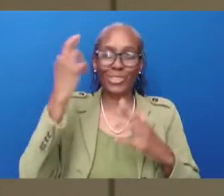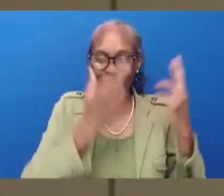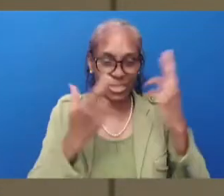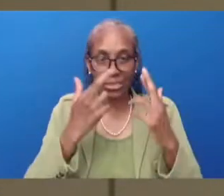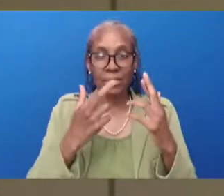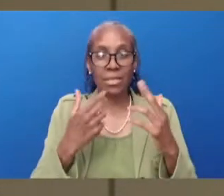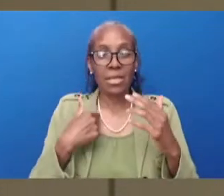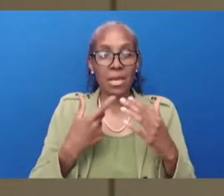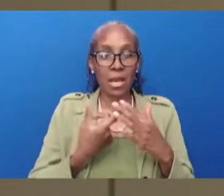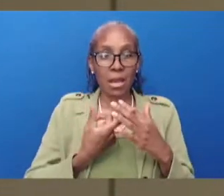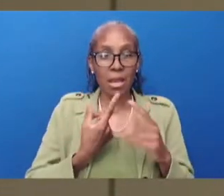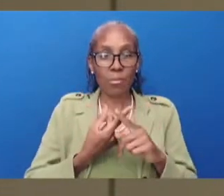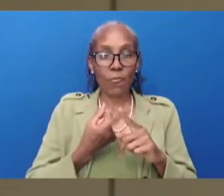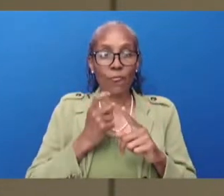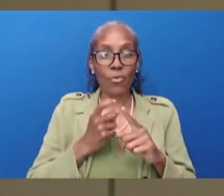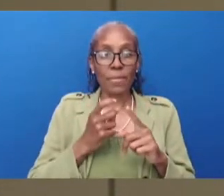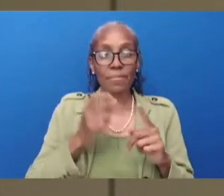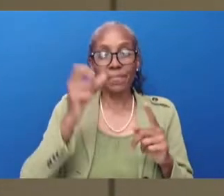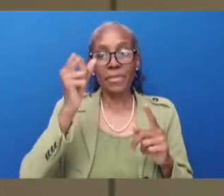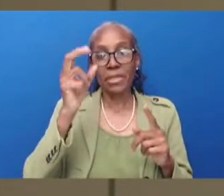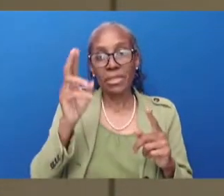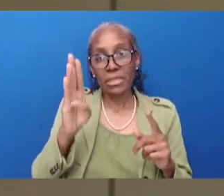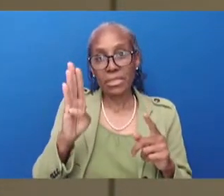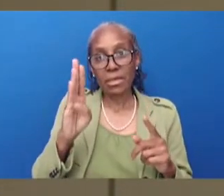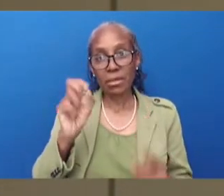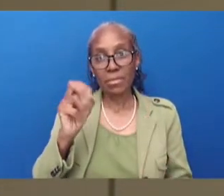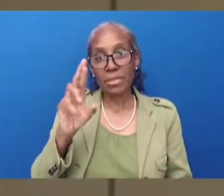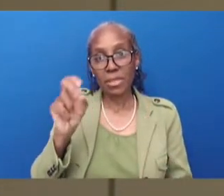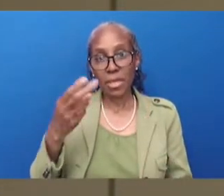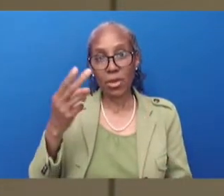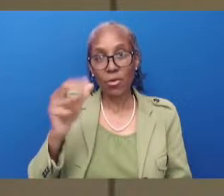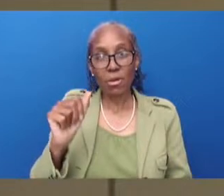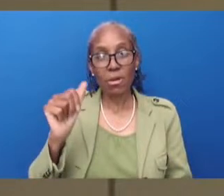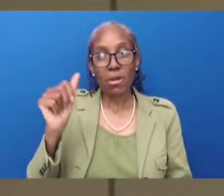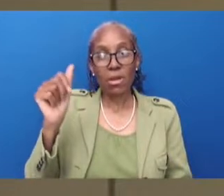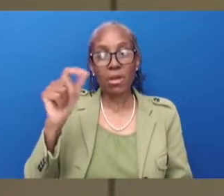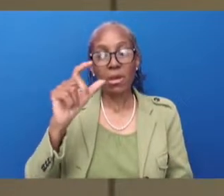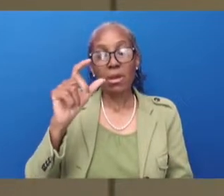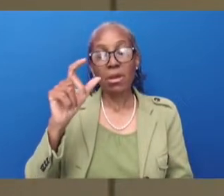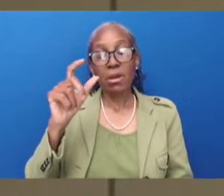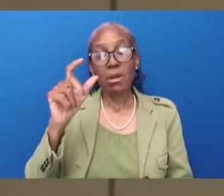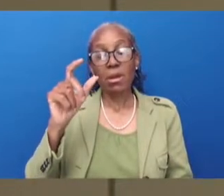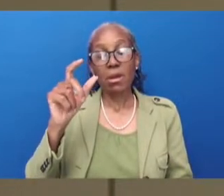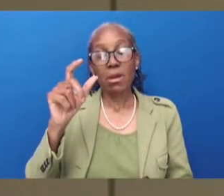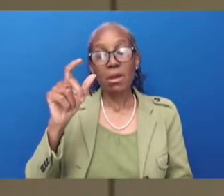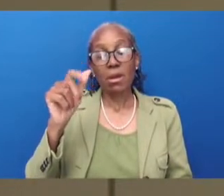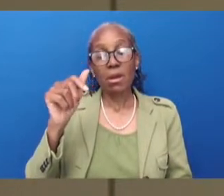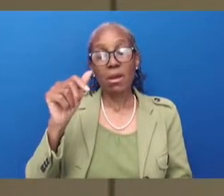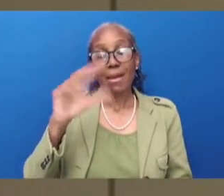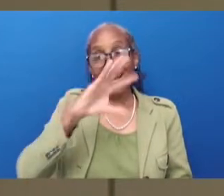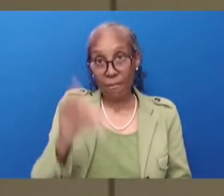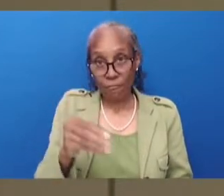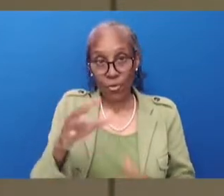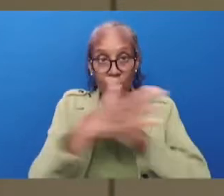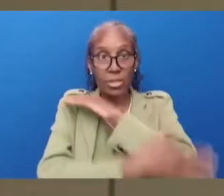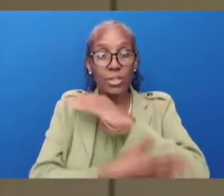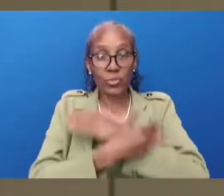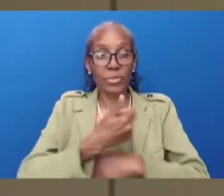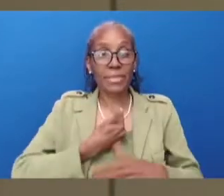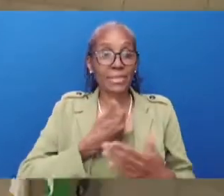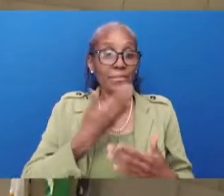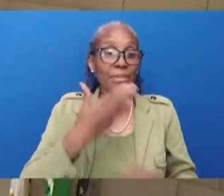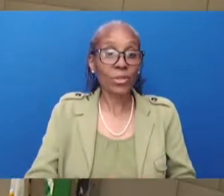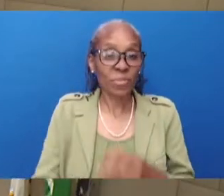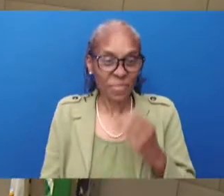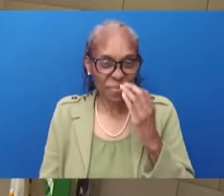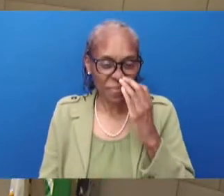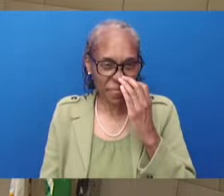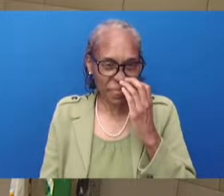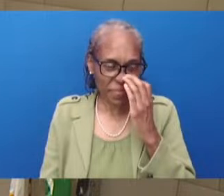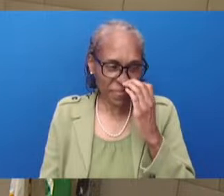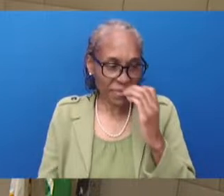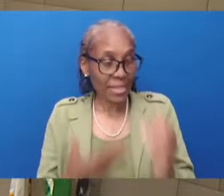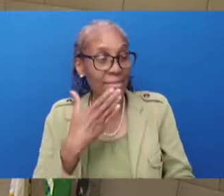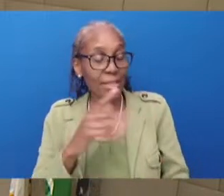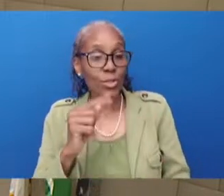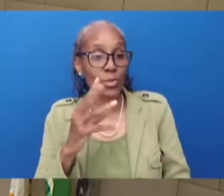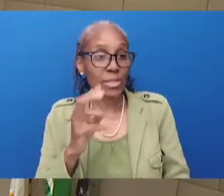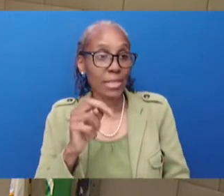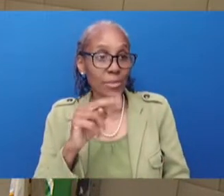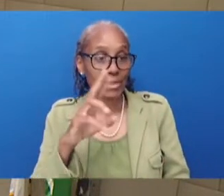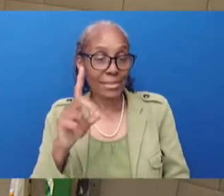AFRICA DAY, IT'S IMPORTANT TO ME